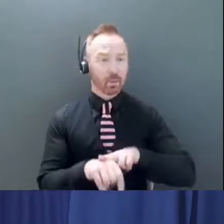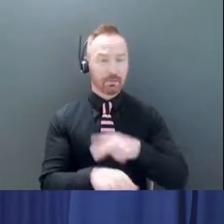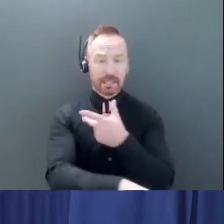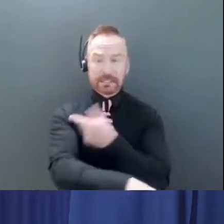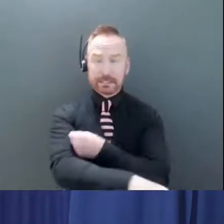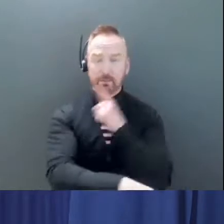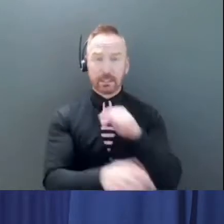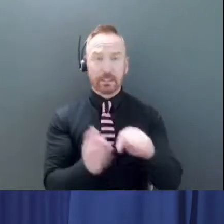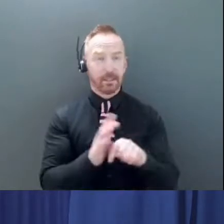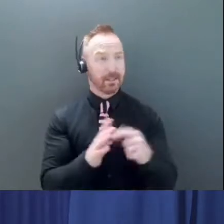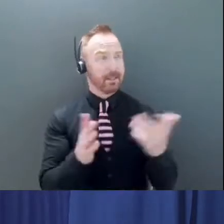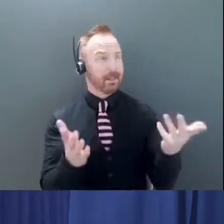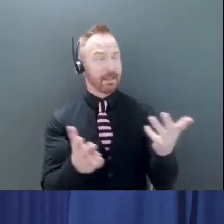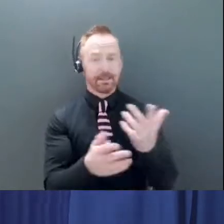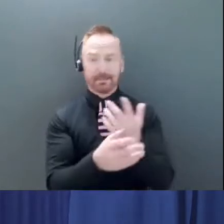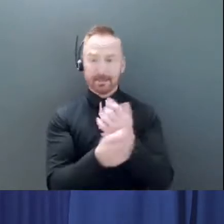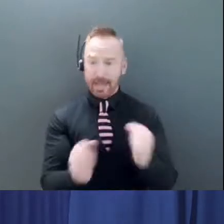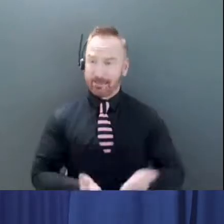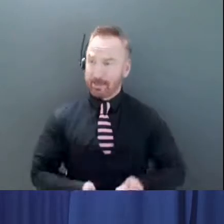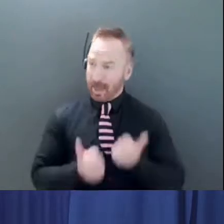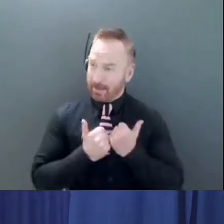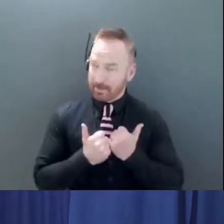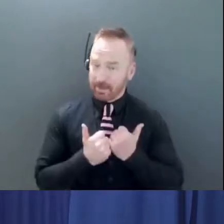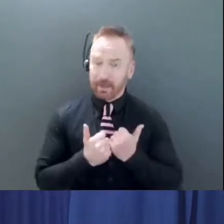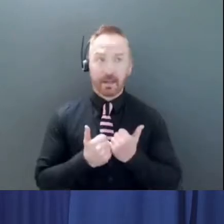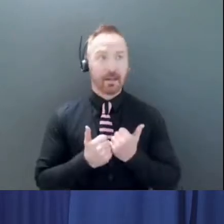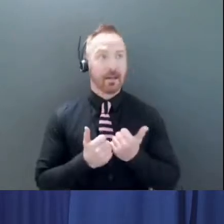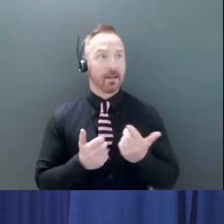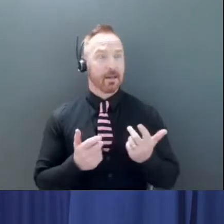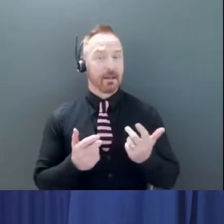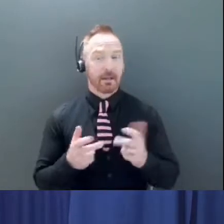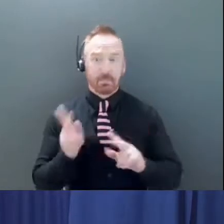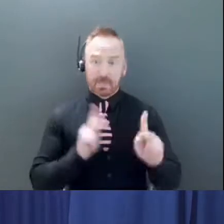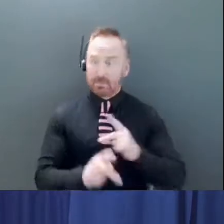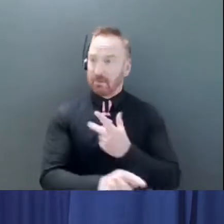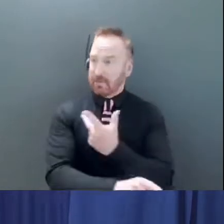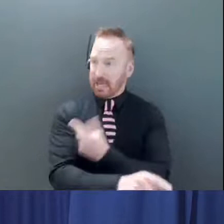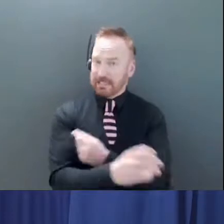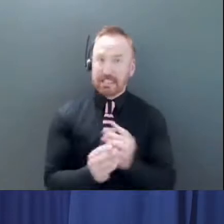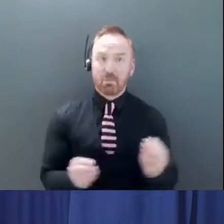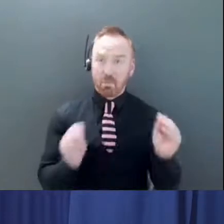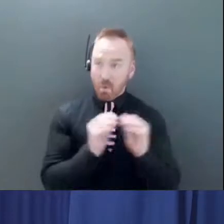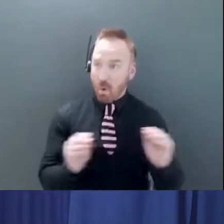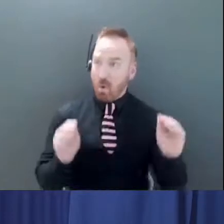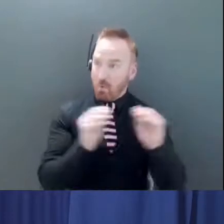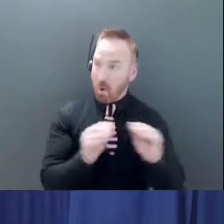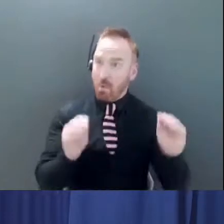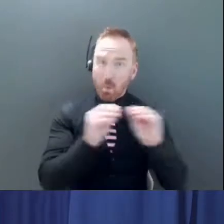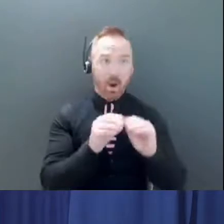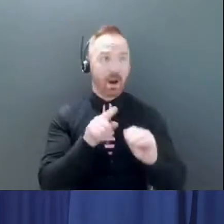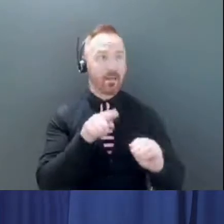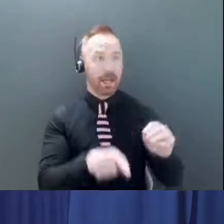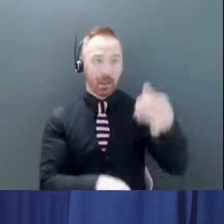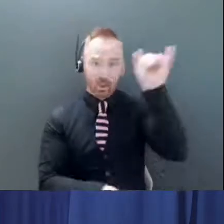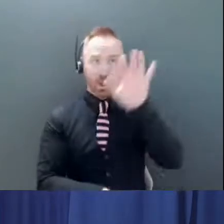save lives. And the more people that get vaccinated, the safer this territory will be. And I think that it sends a